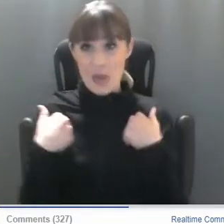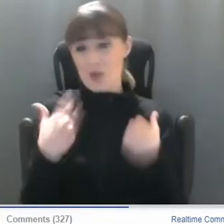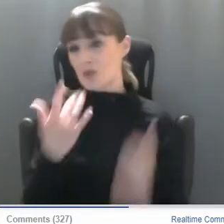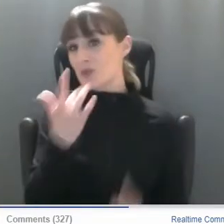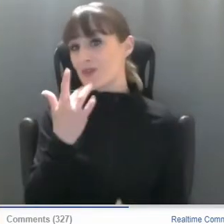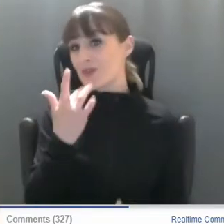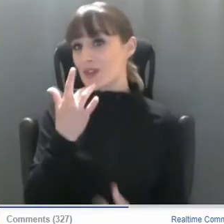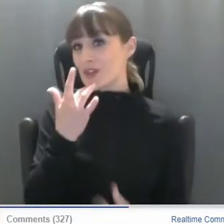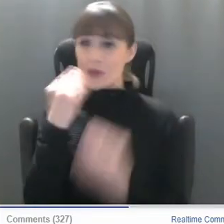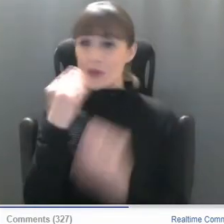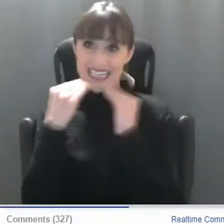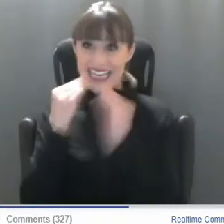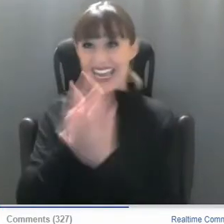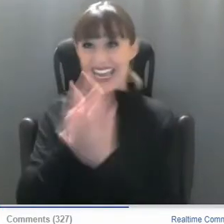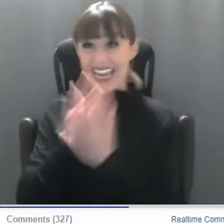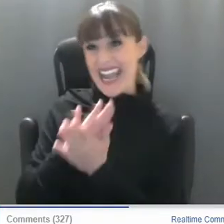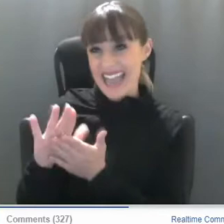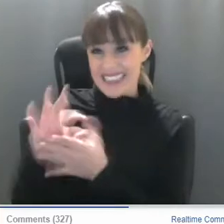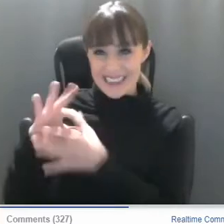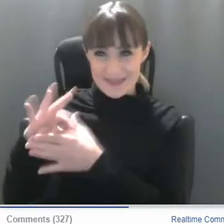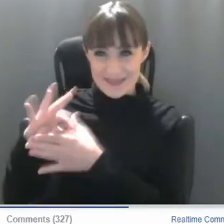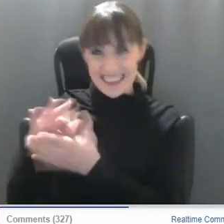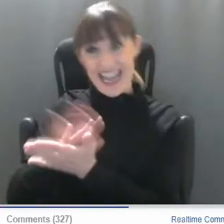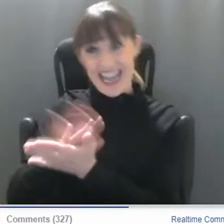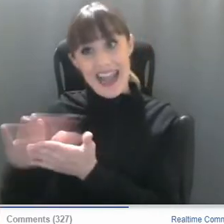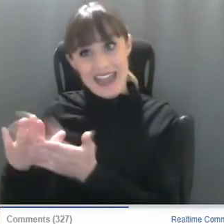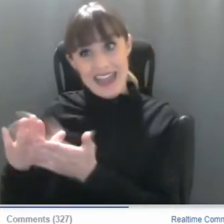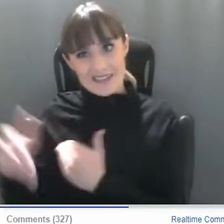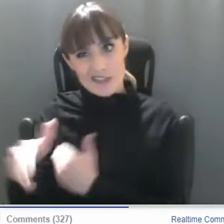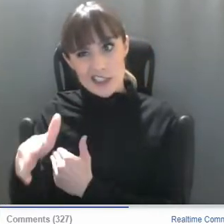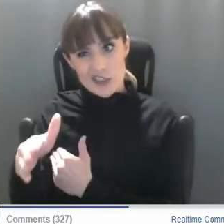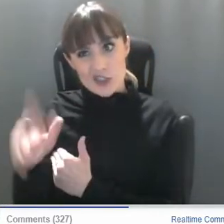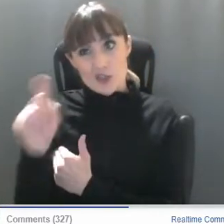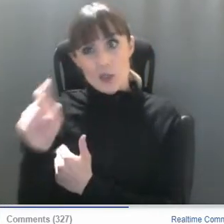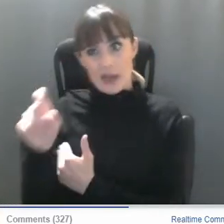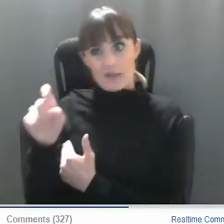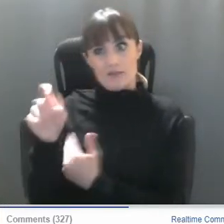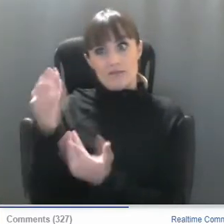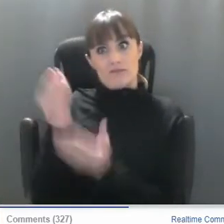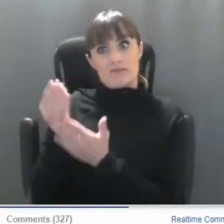So, again some of our favorite photo ops are closed. "Do you feel like the animals were